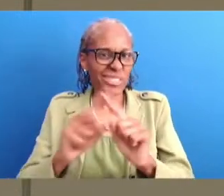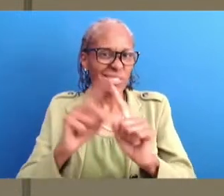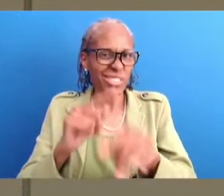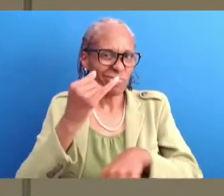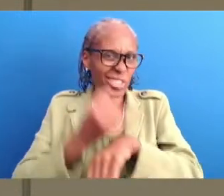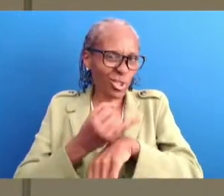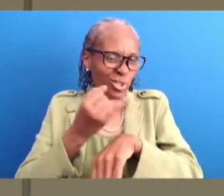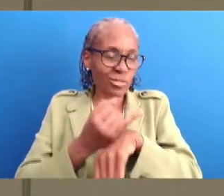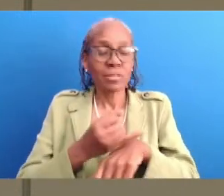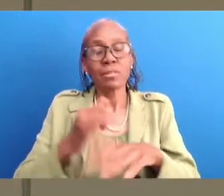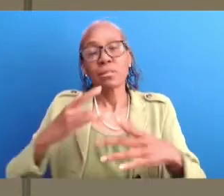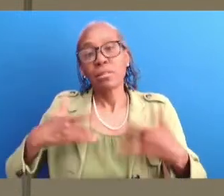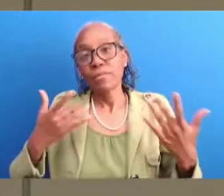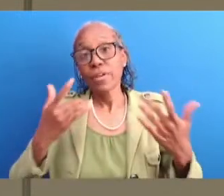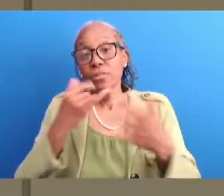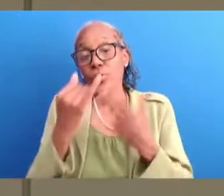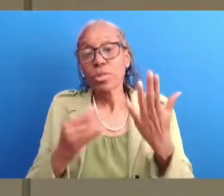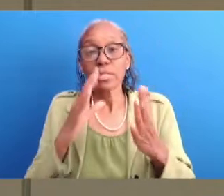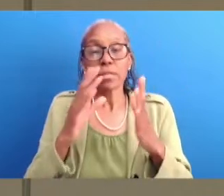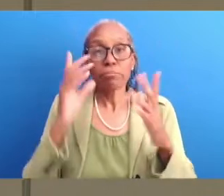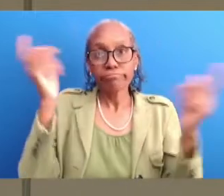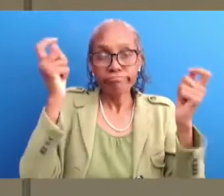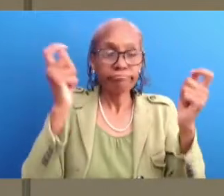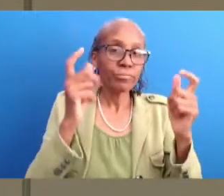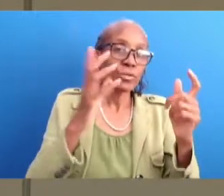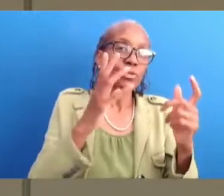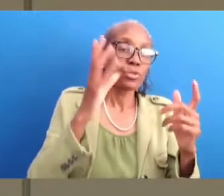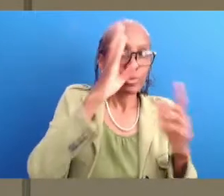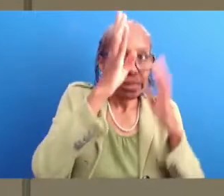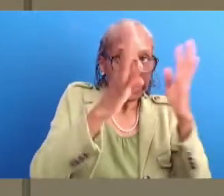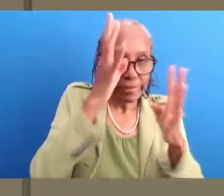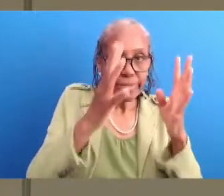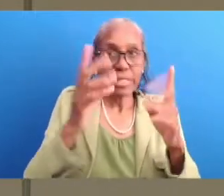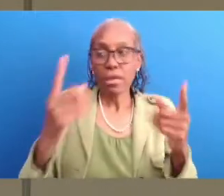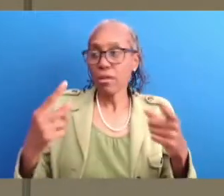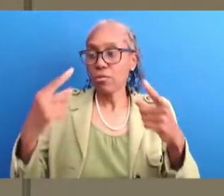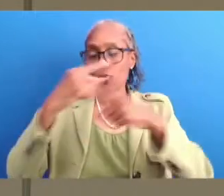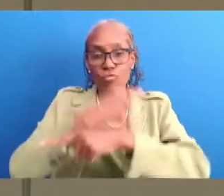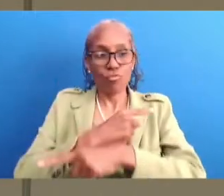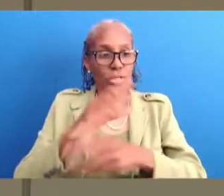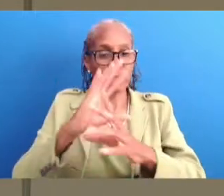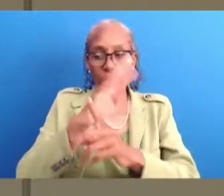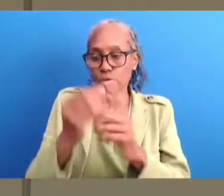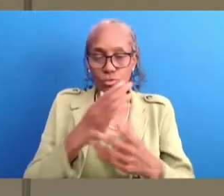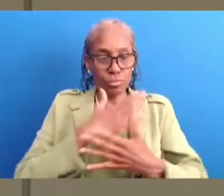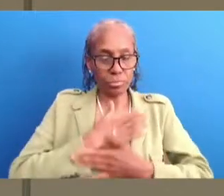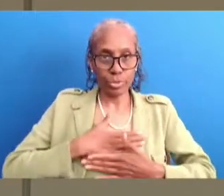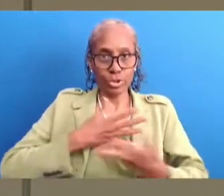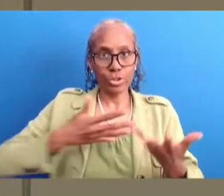ARTS AND CULTURE, SUPPORTING